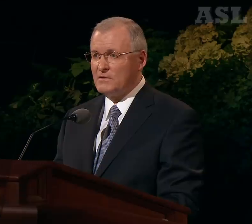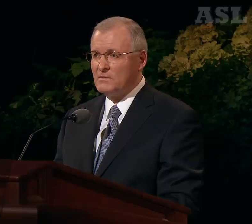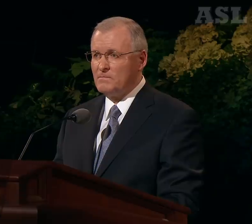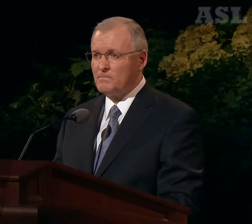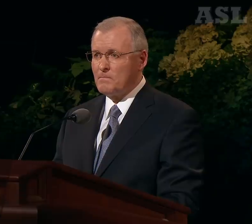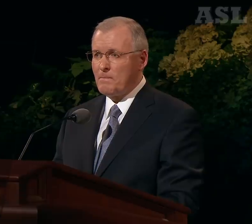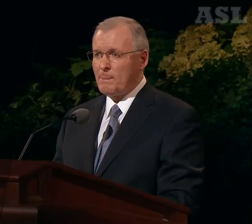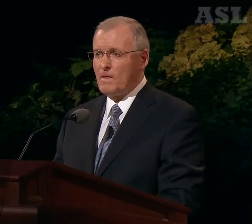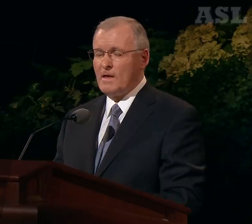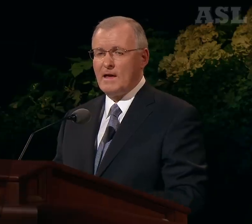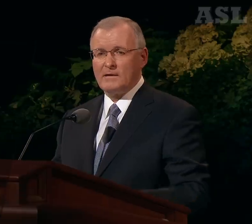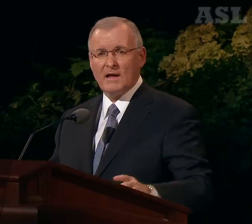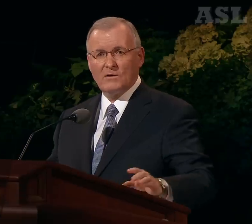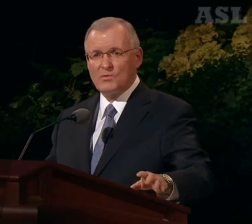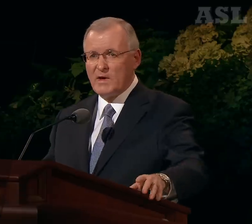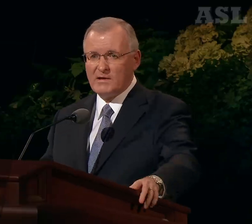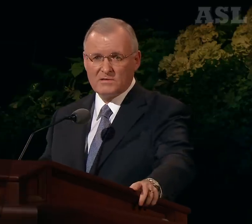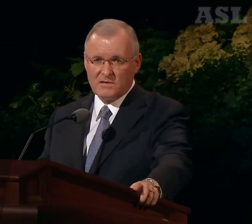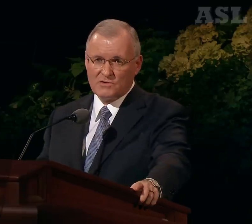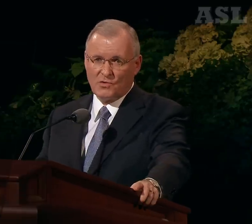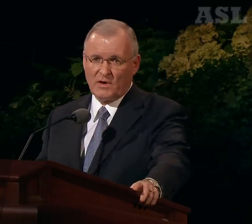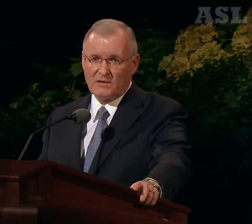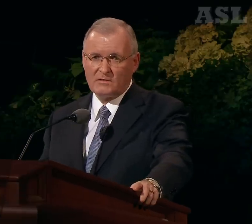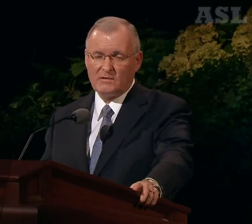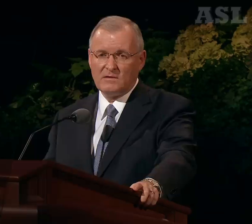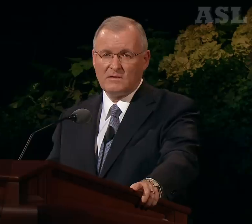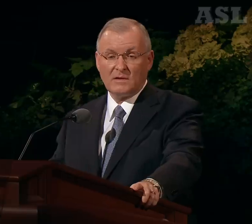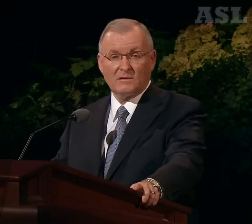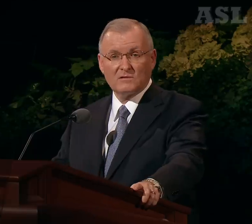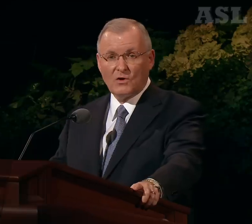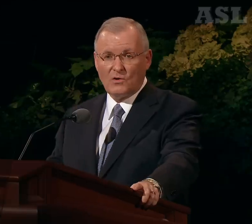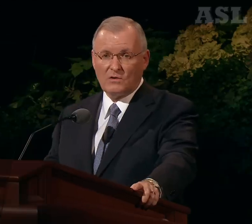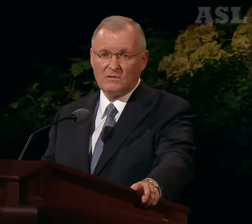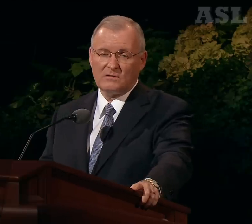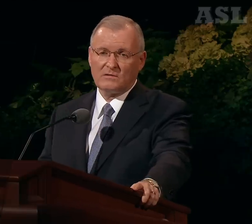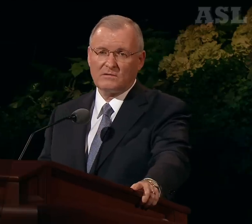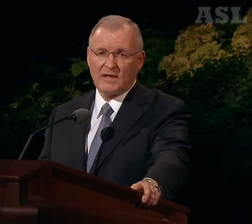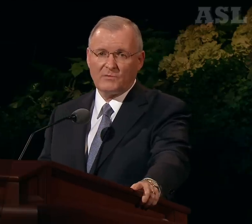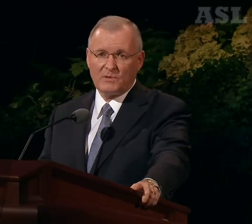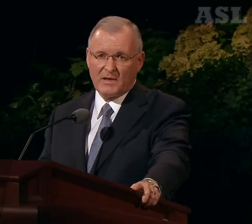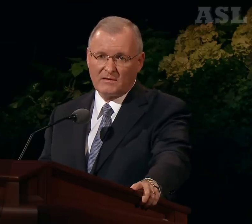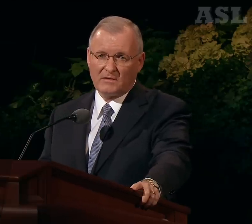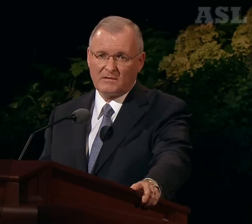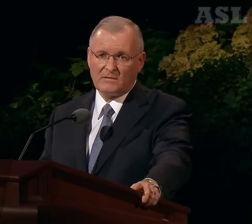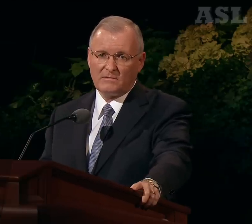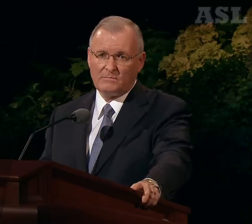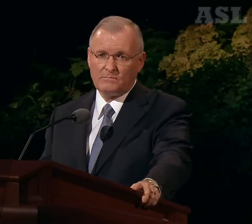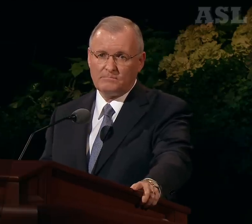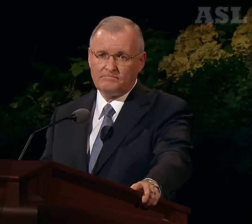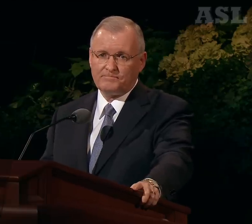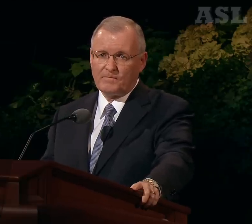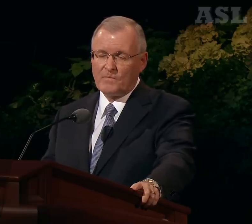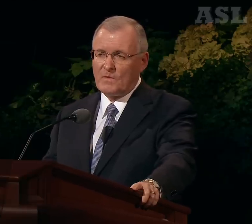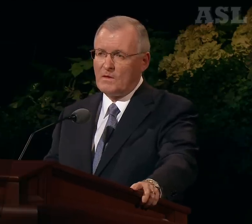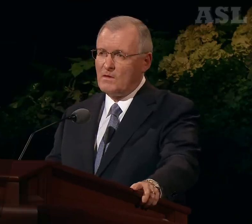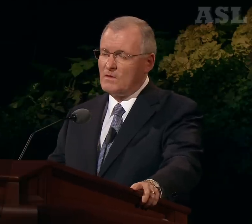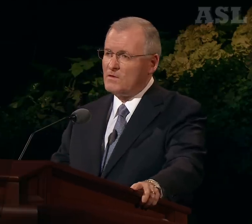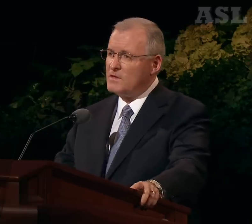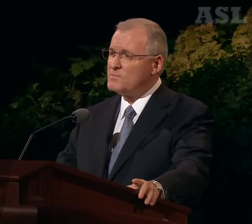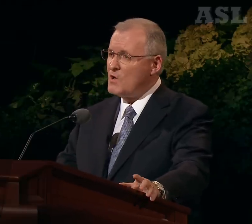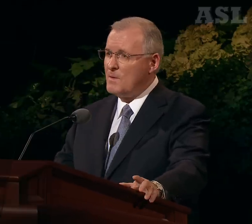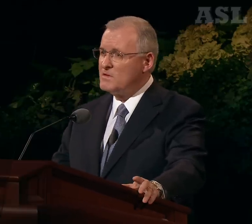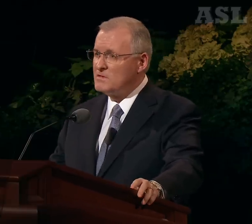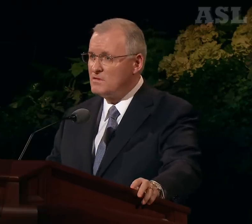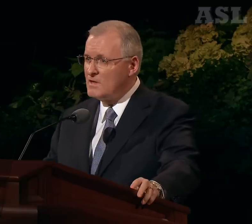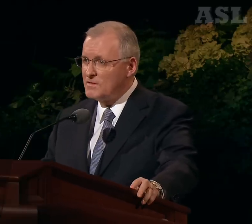AND FORGIVEN.